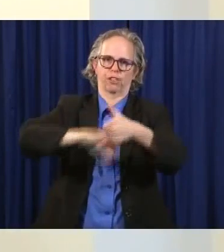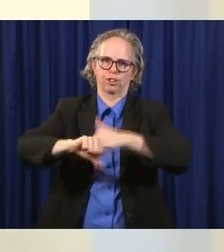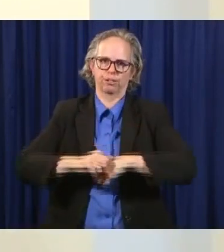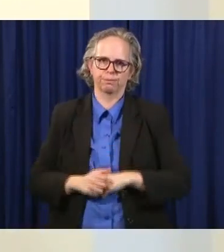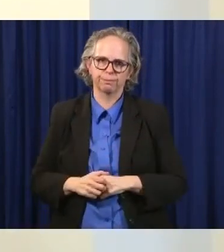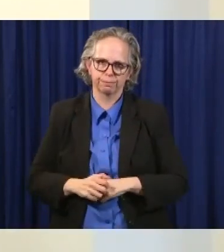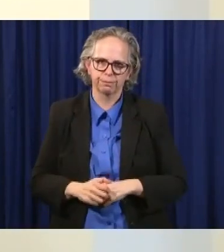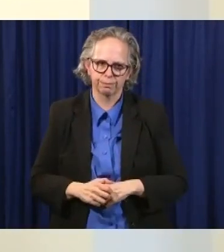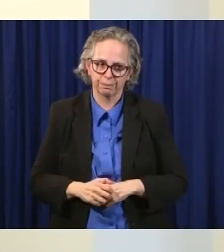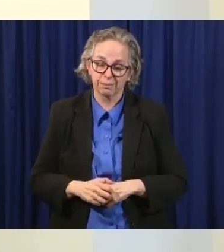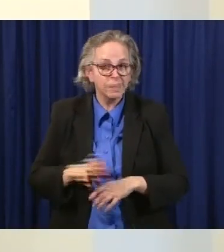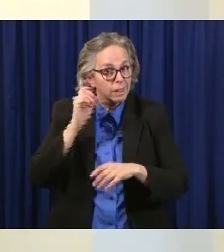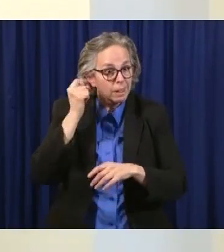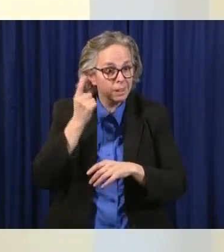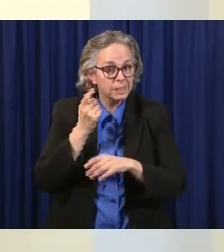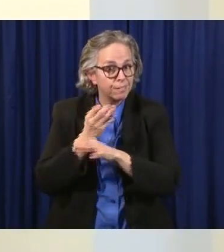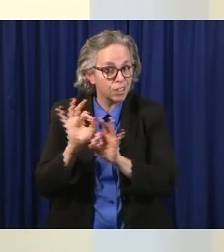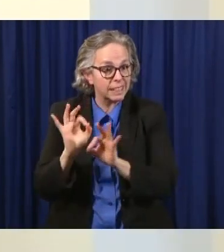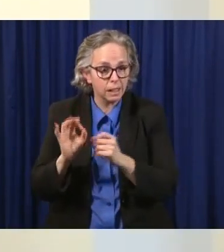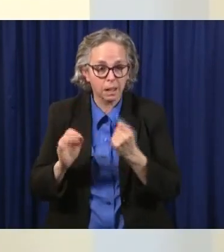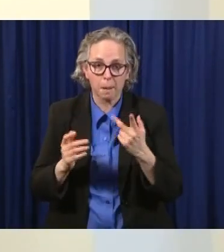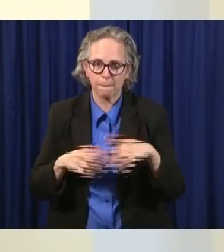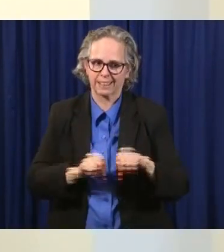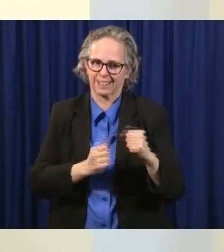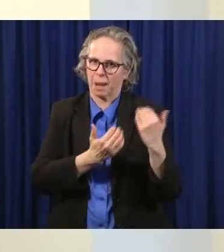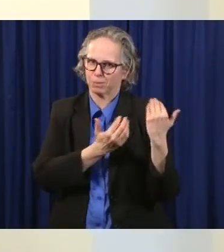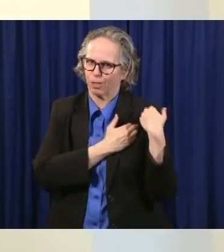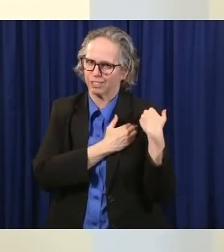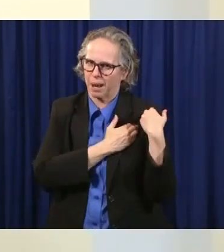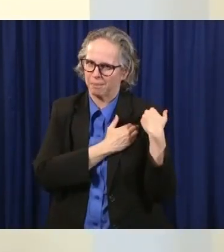RESPONSIBLY, WE PROTECT EACH OTHER, AND THIS IS OUR FREEDOM,